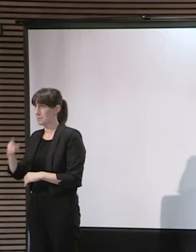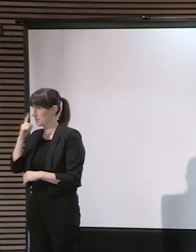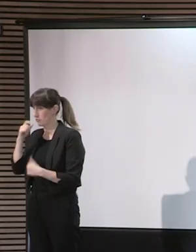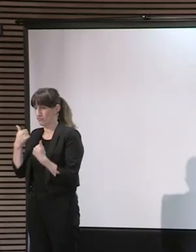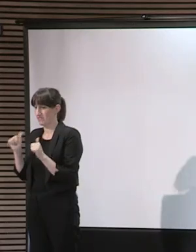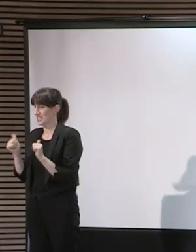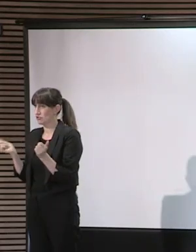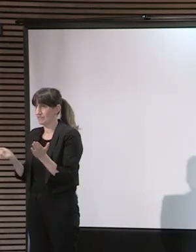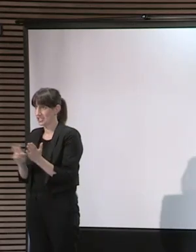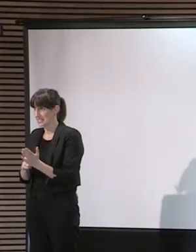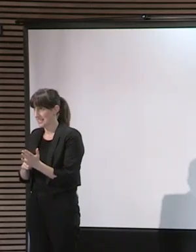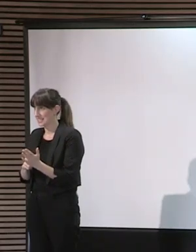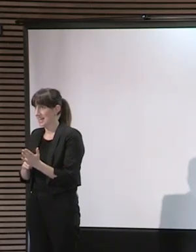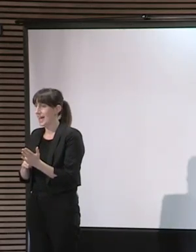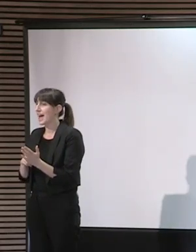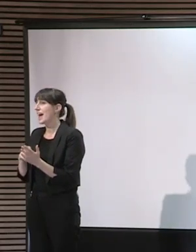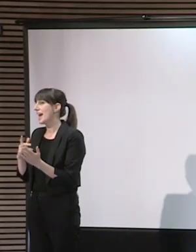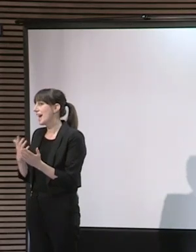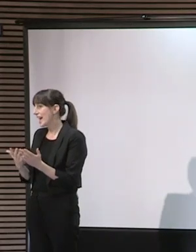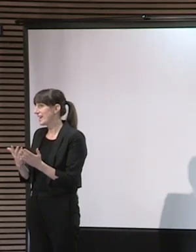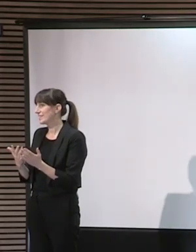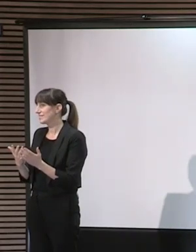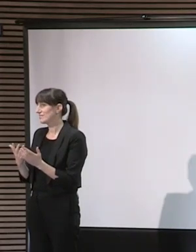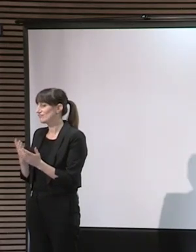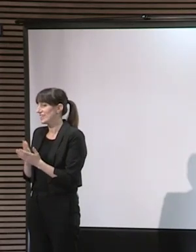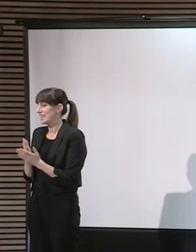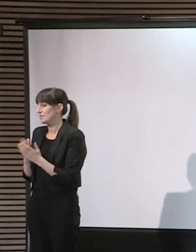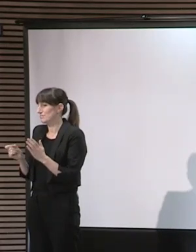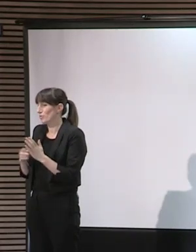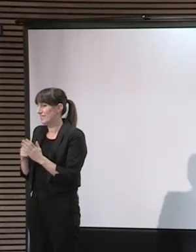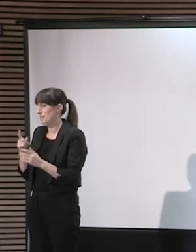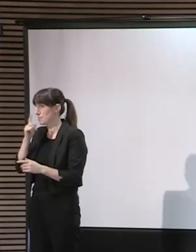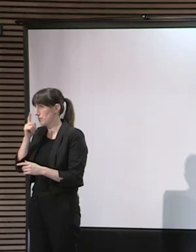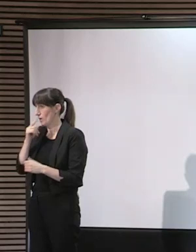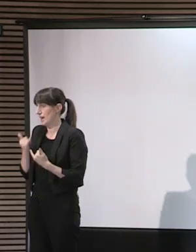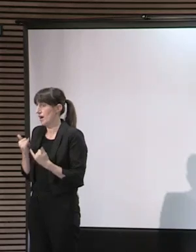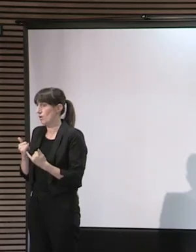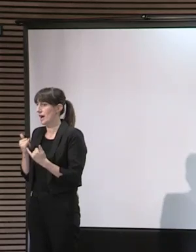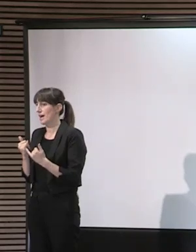that it does do is make sure that the Ministry of Health then has the updated details. Even that is a huge